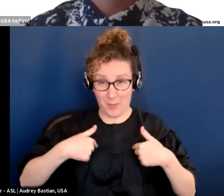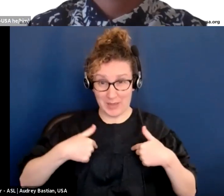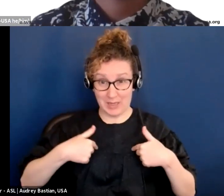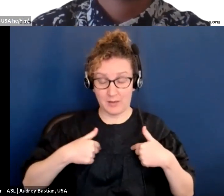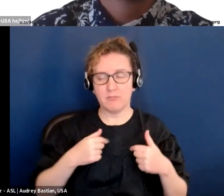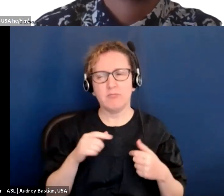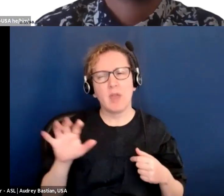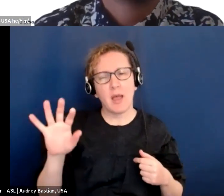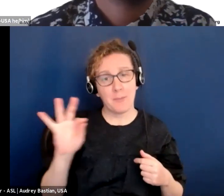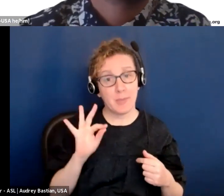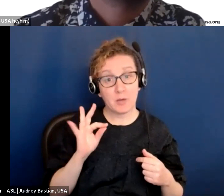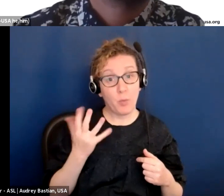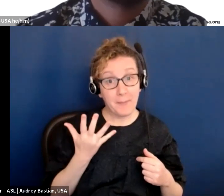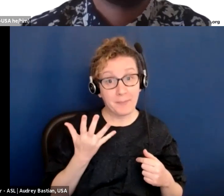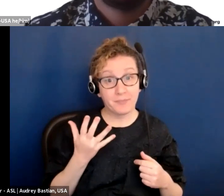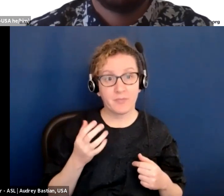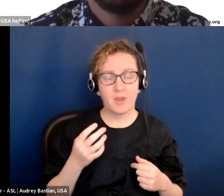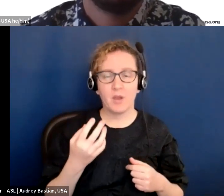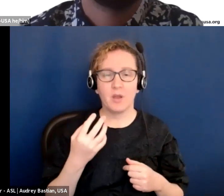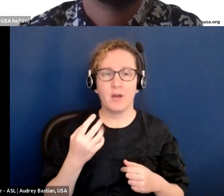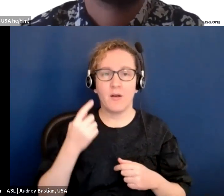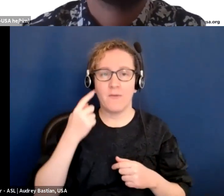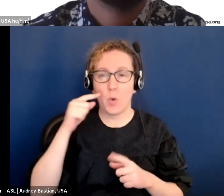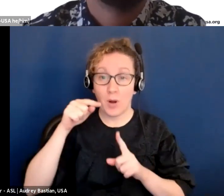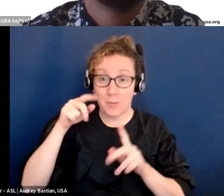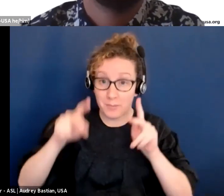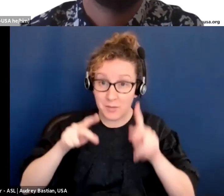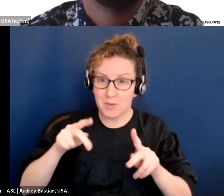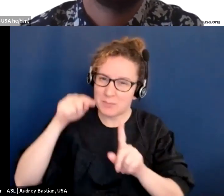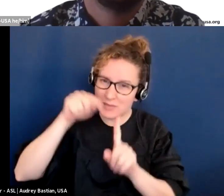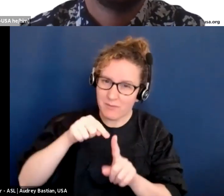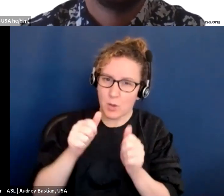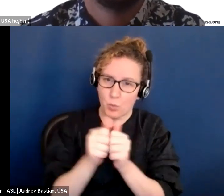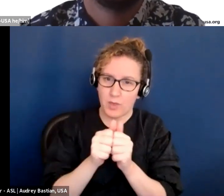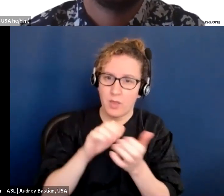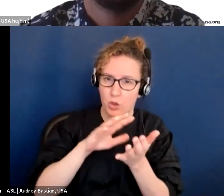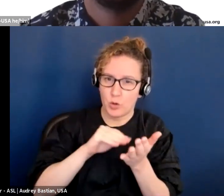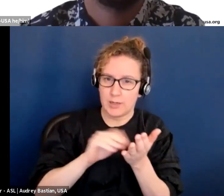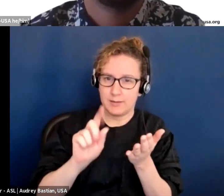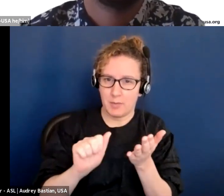one that was for people specifically with learning disabilities.